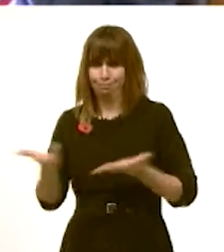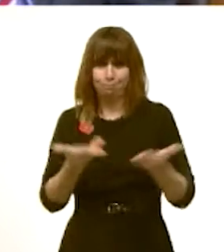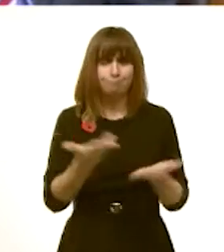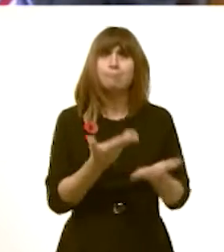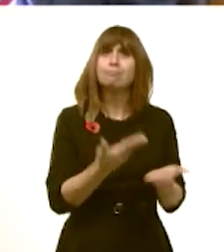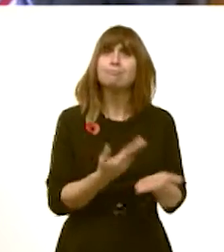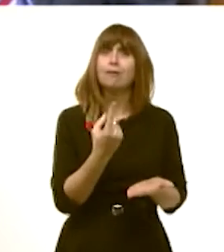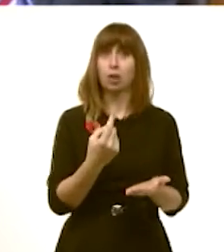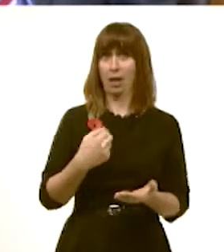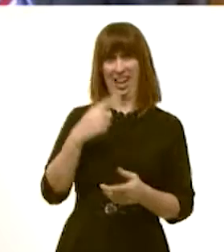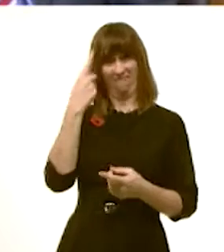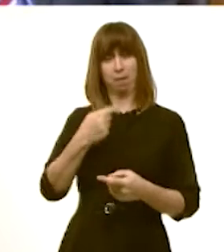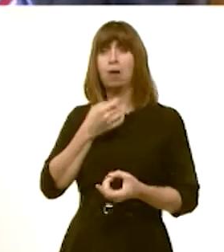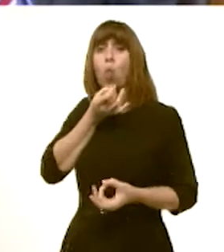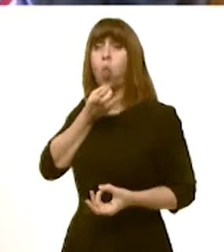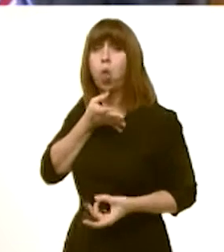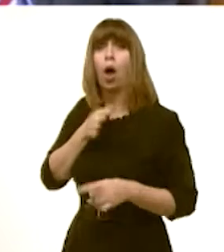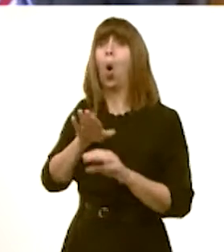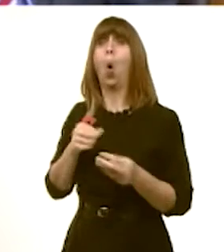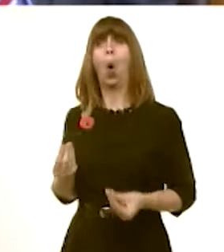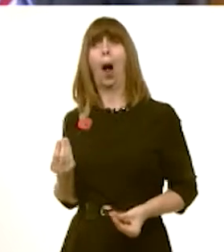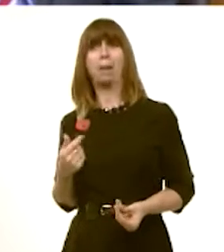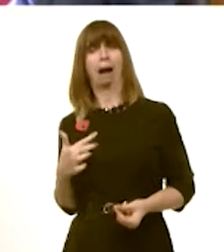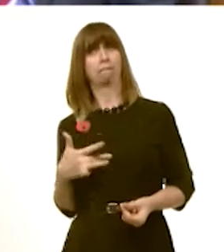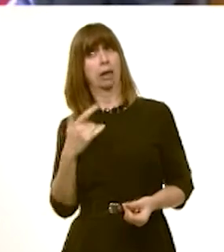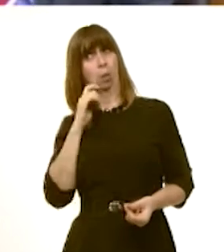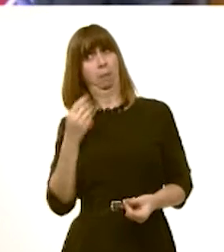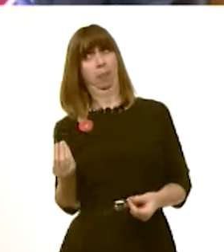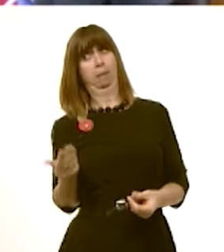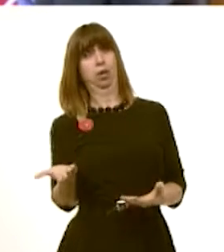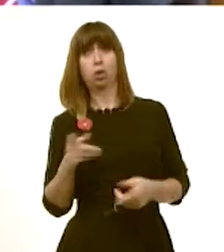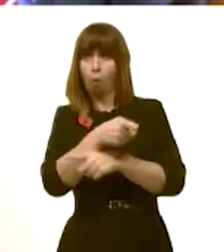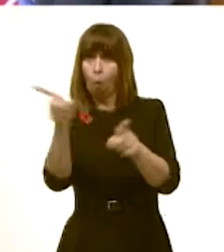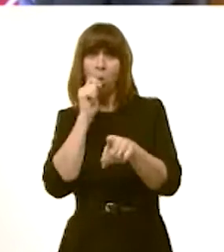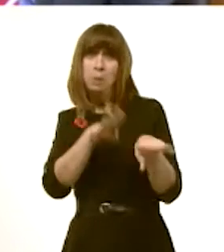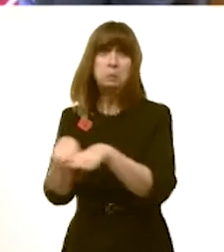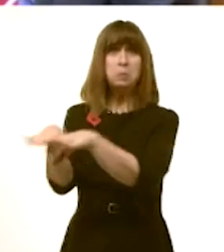tenderer, ëThis is the figure that weíre looking to offerí is just an invitation for everybody to come in with the same figure. That makes no sense commercially.